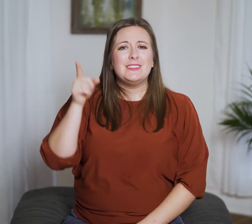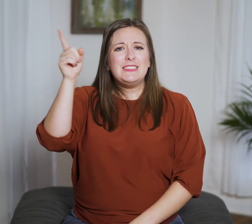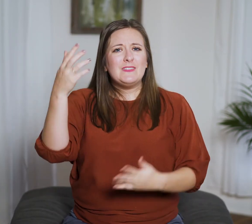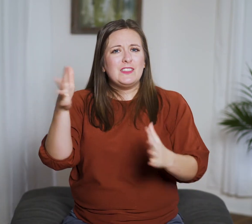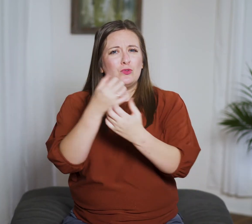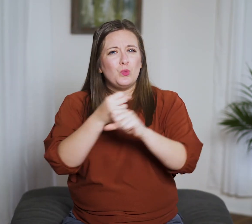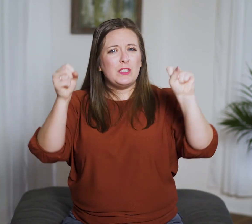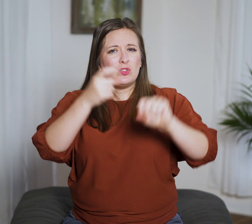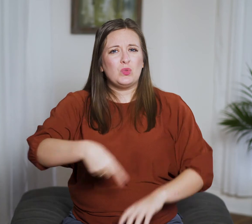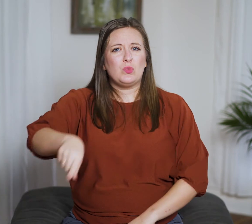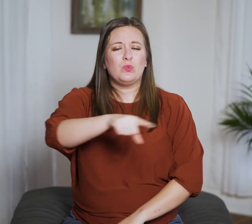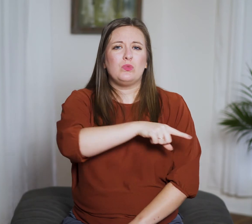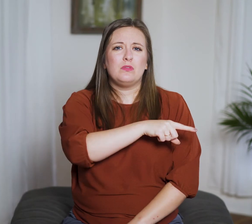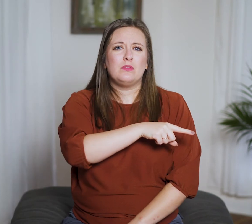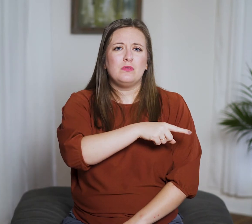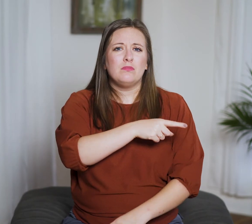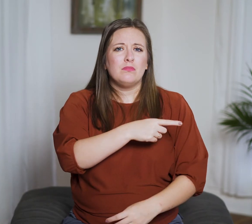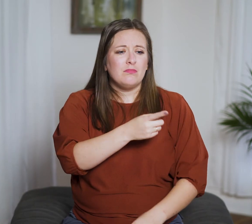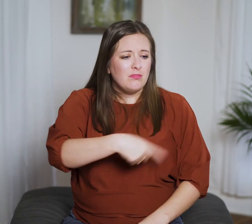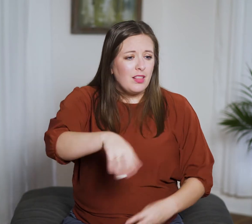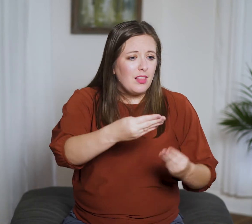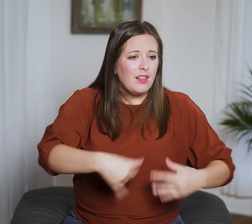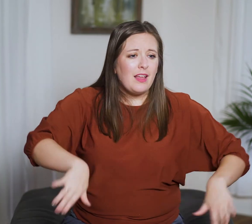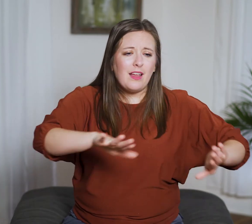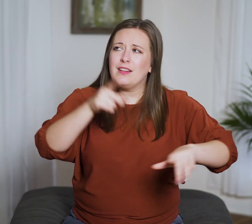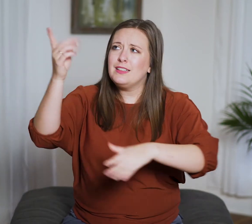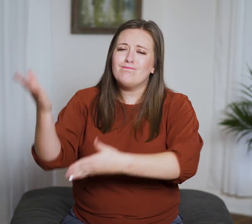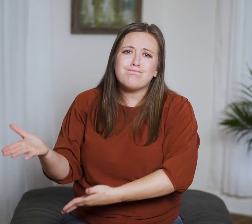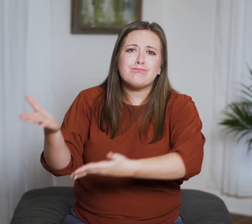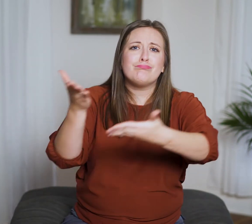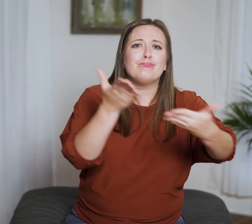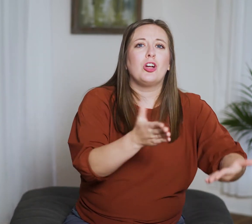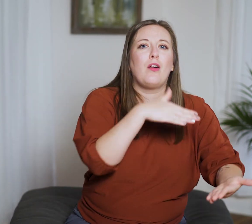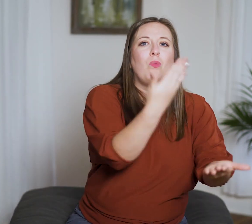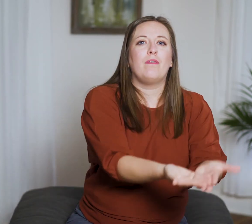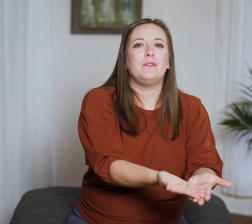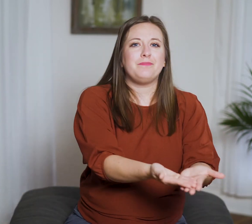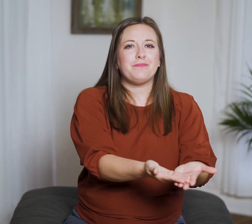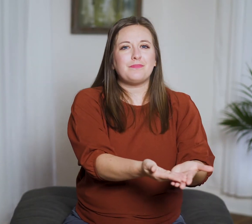He rescued them. He brought them into this land.